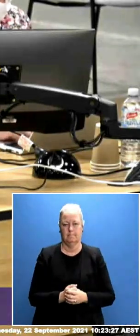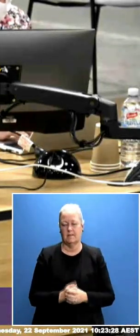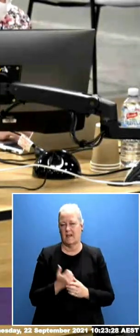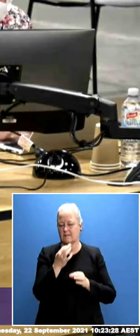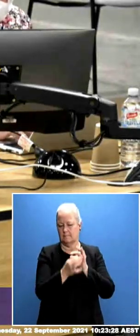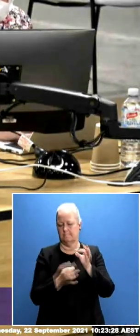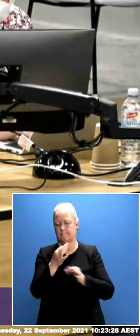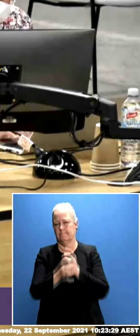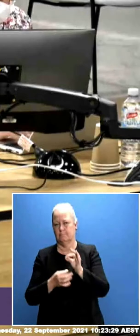Yes, thank you.